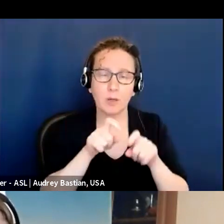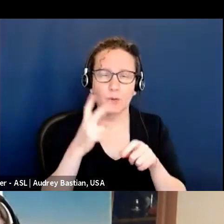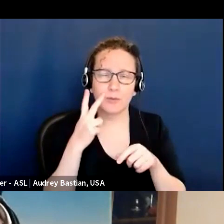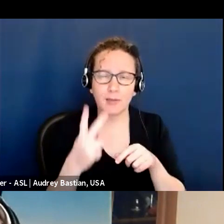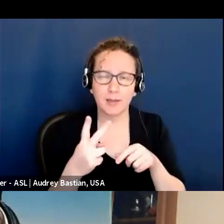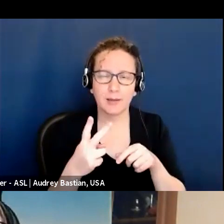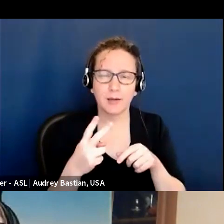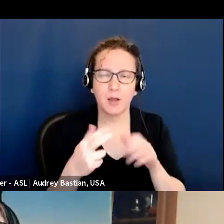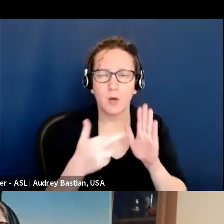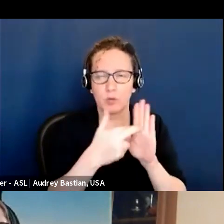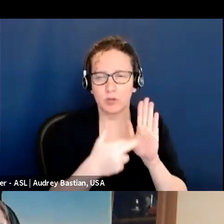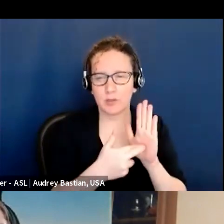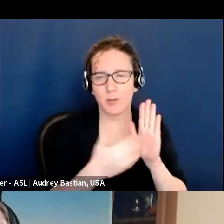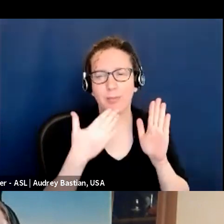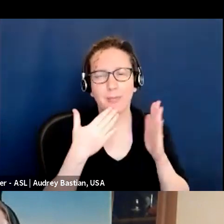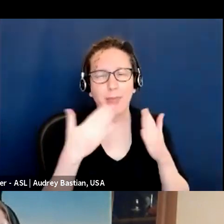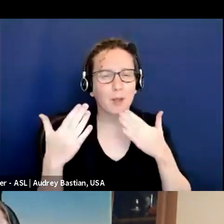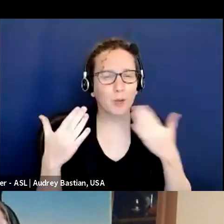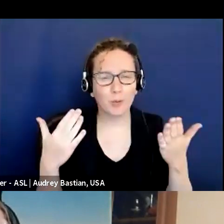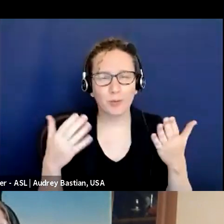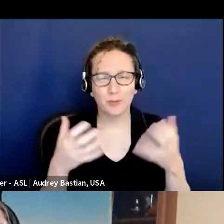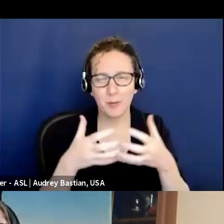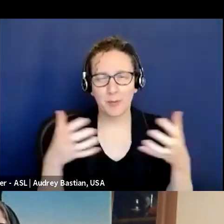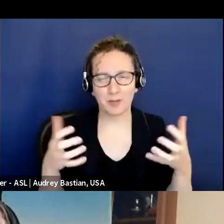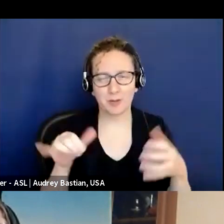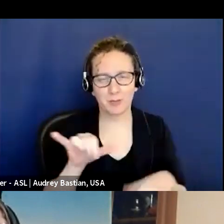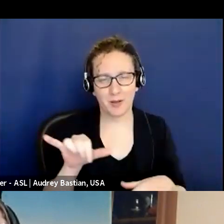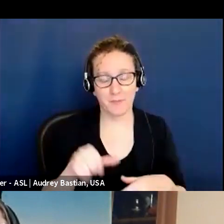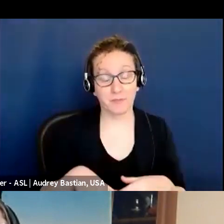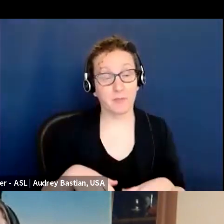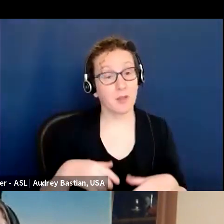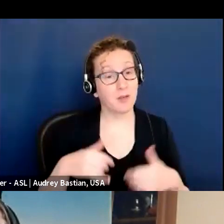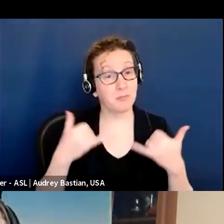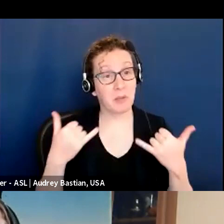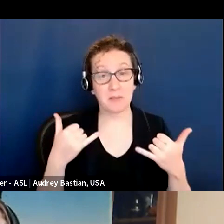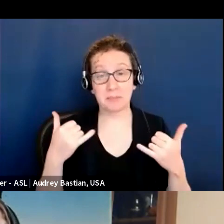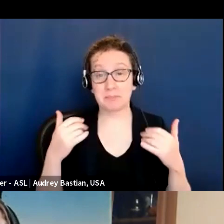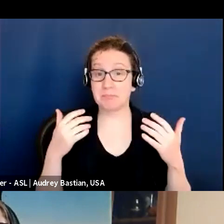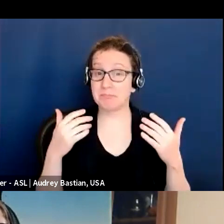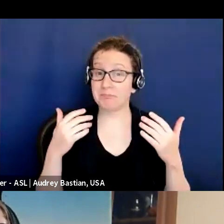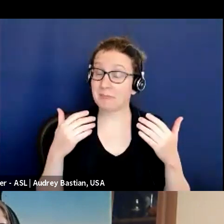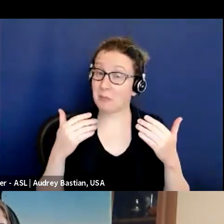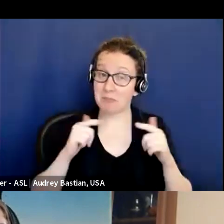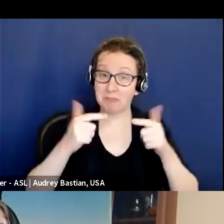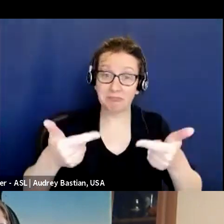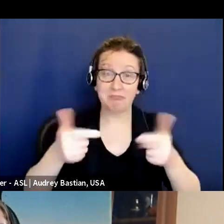registration. So thank you for those as well. So I'll have our panelists introduce themselves.